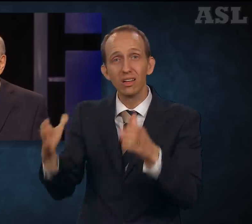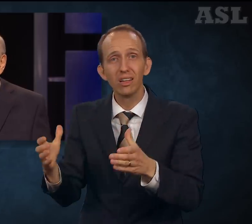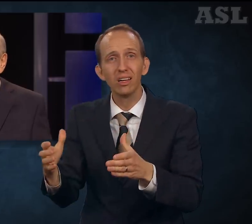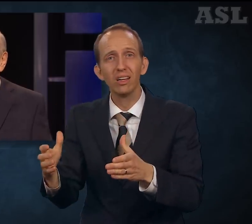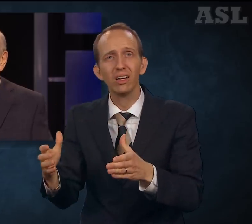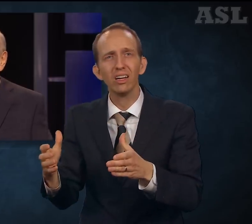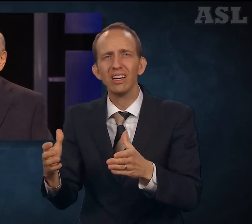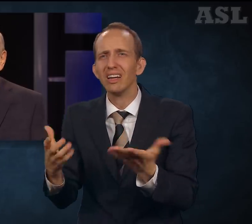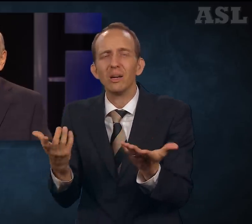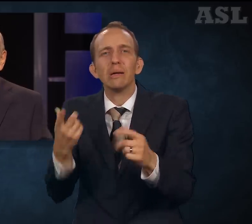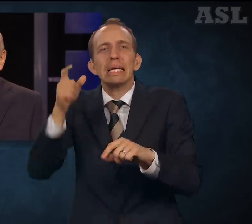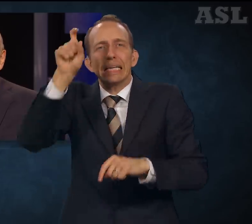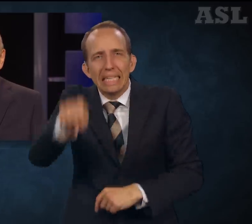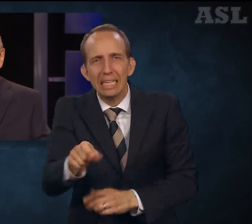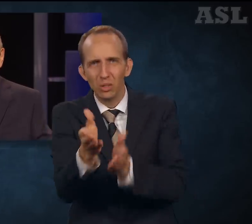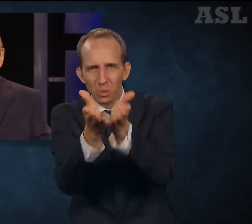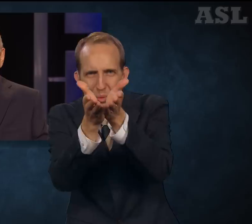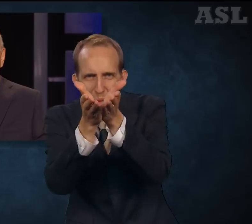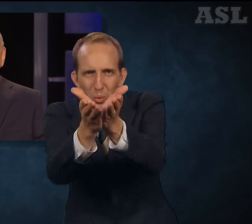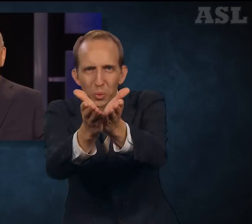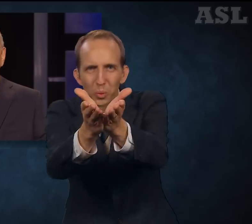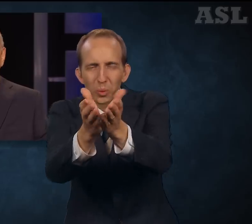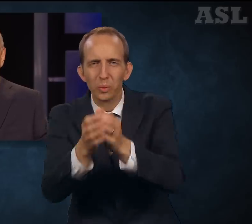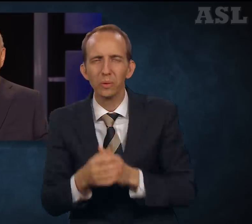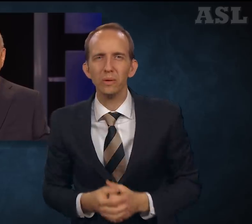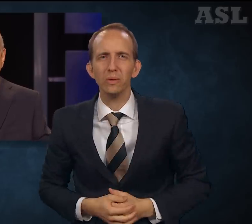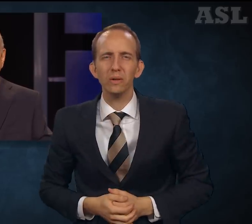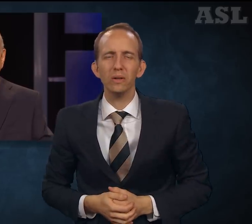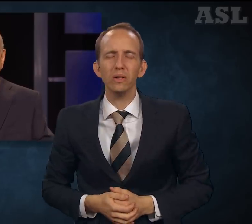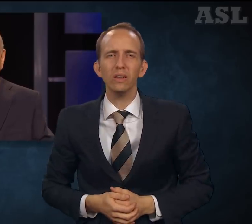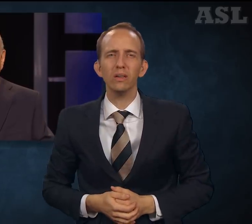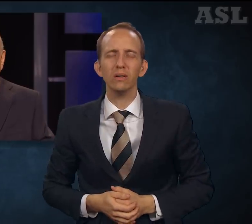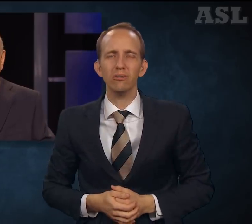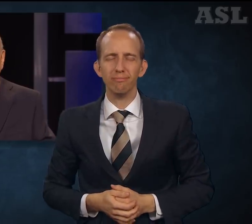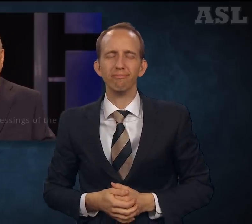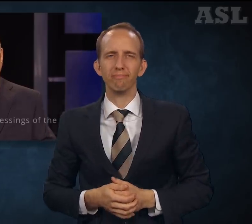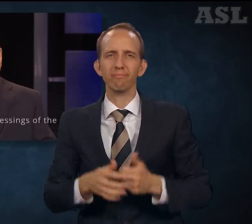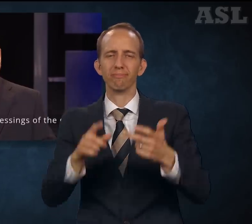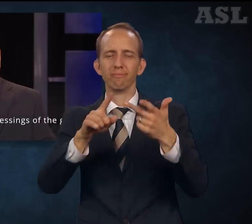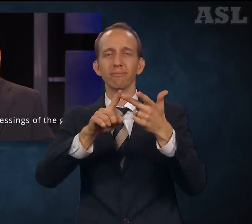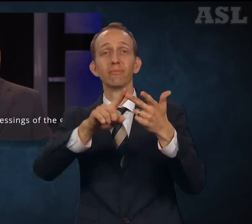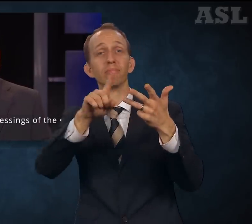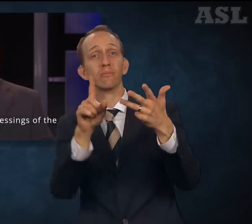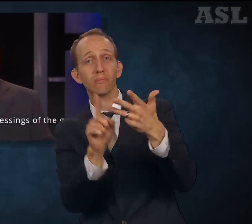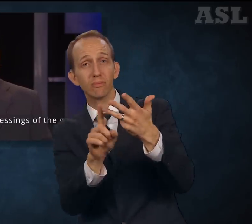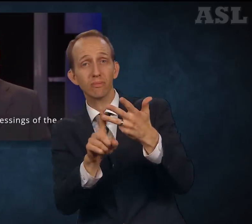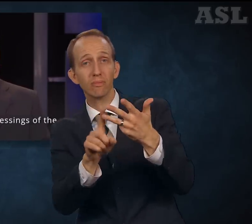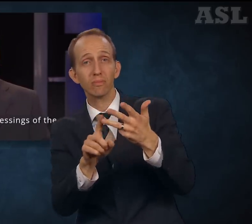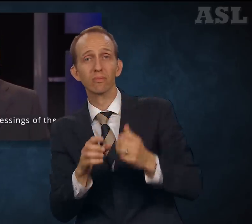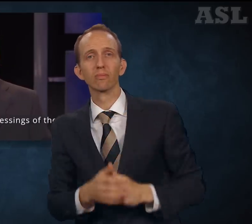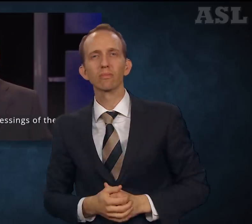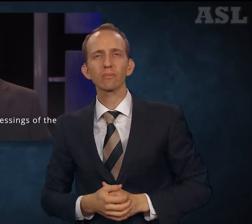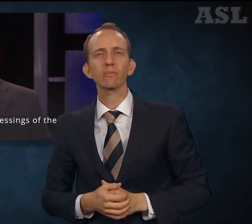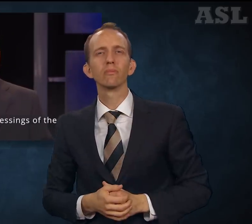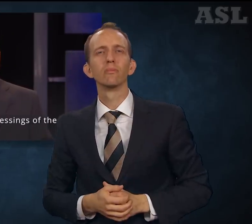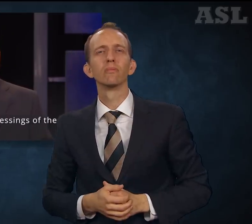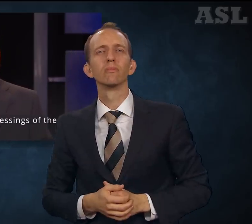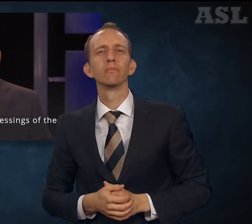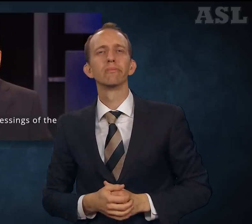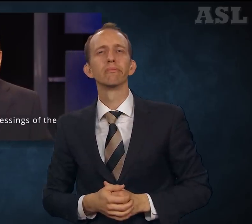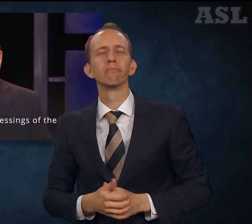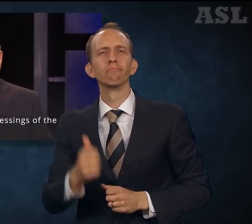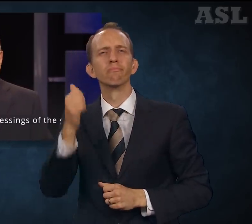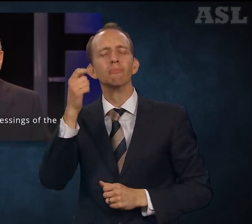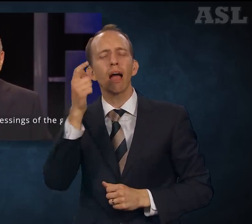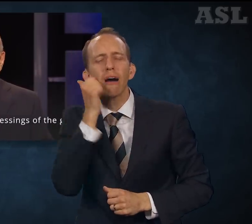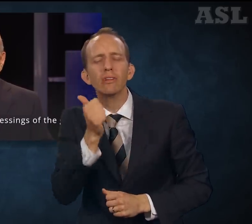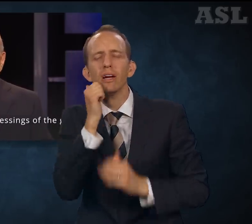WITHOUT YOU!